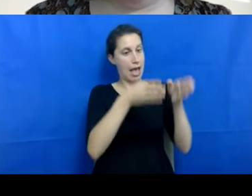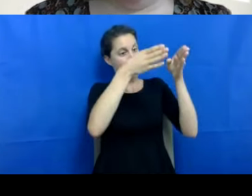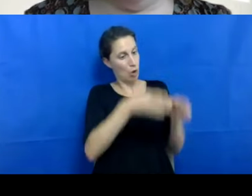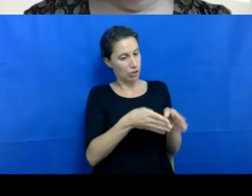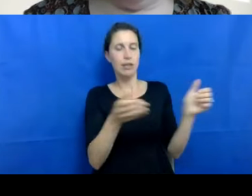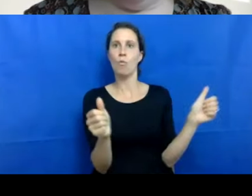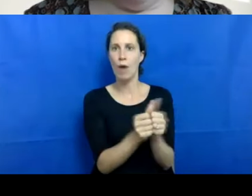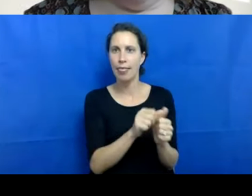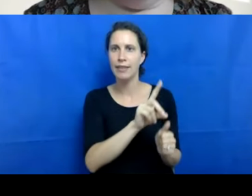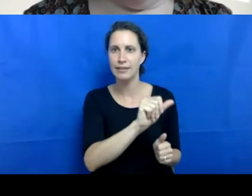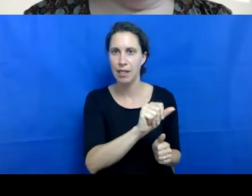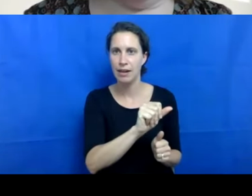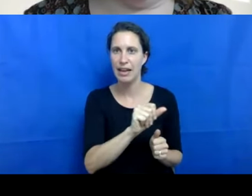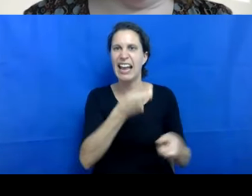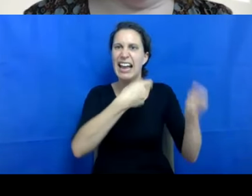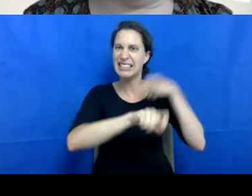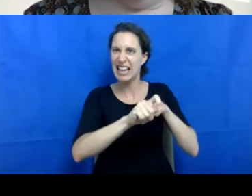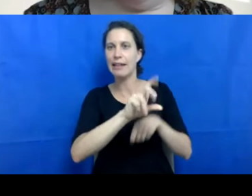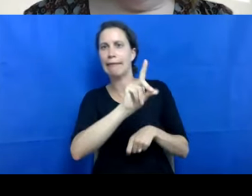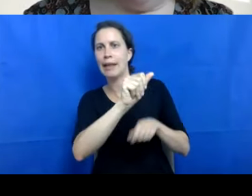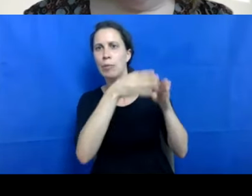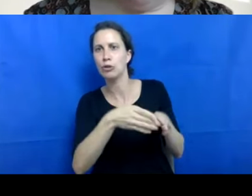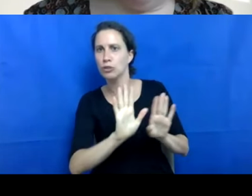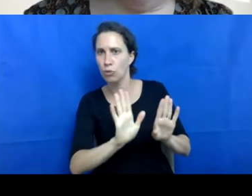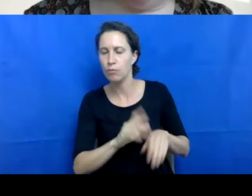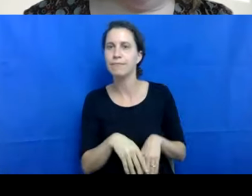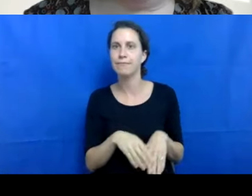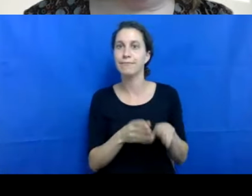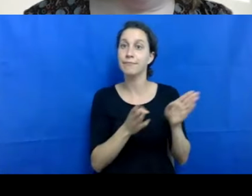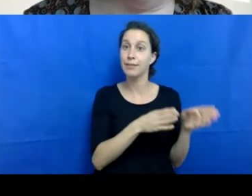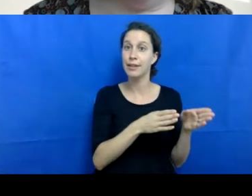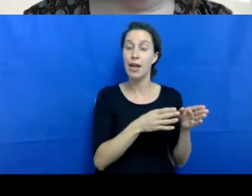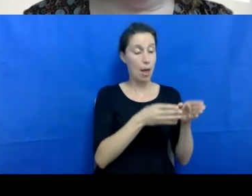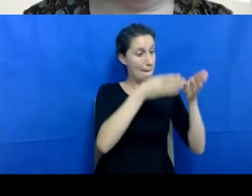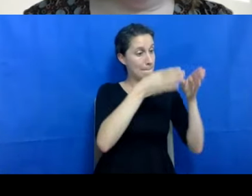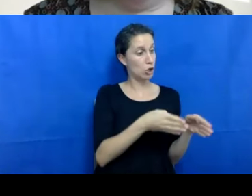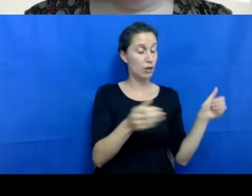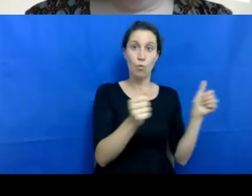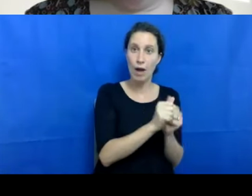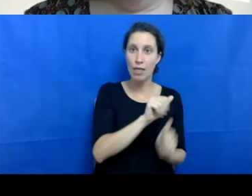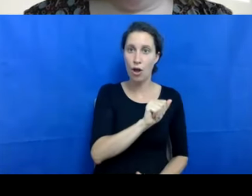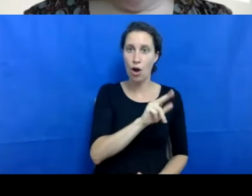Or, a person with autism, instead of an autistic person.